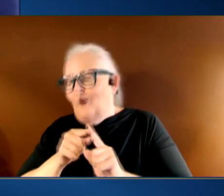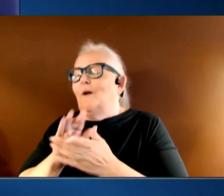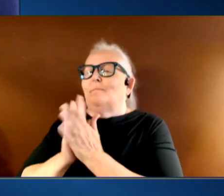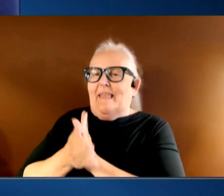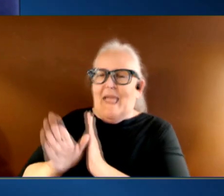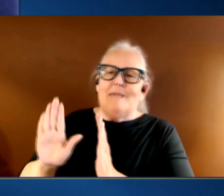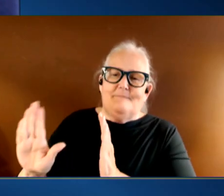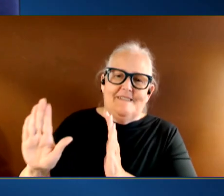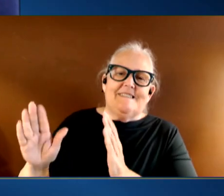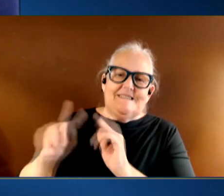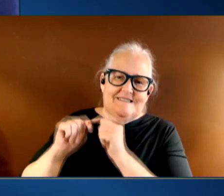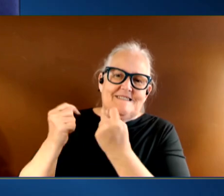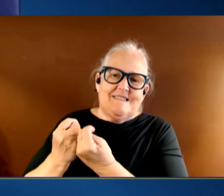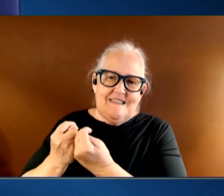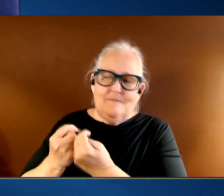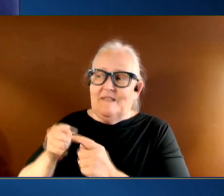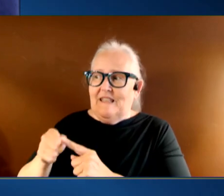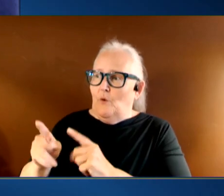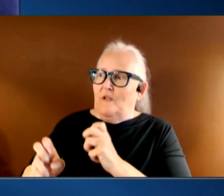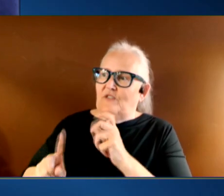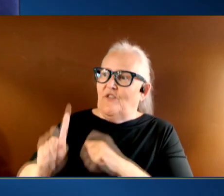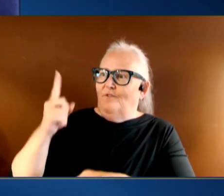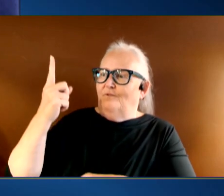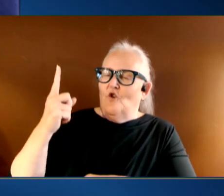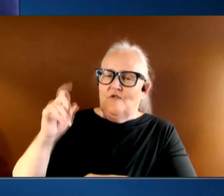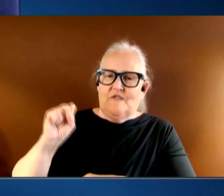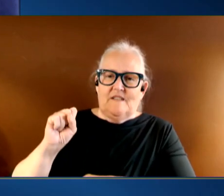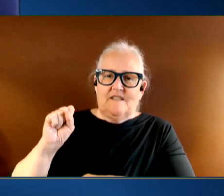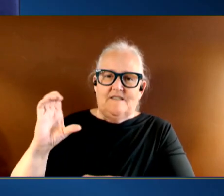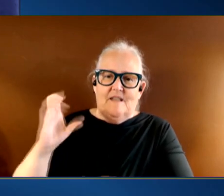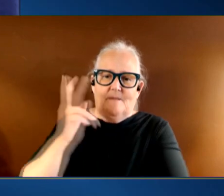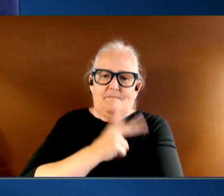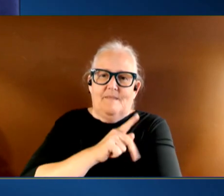first sickle cell patient in our suburban hospital. So, through their advocacy,